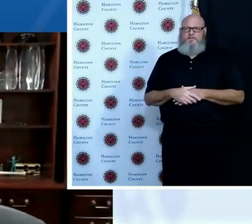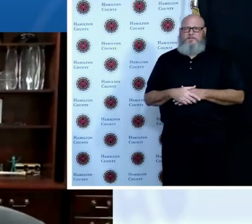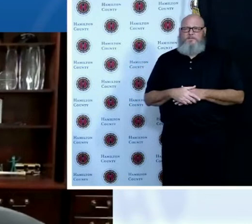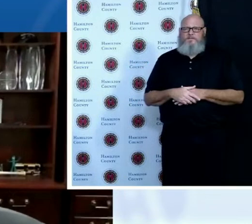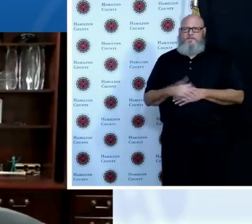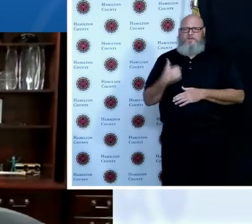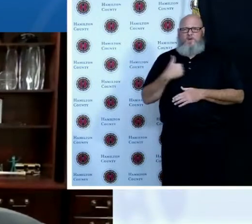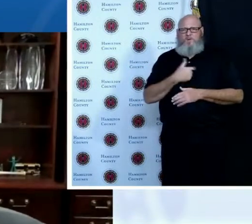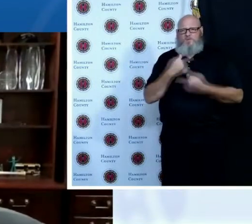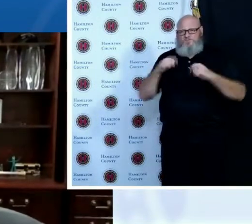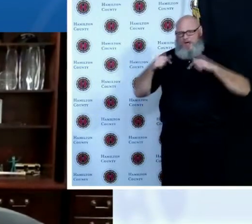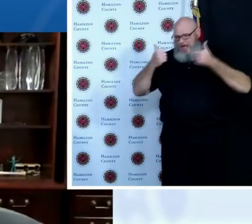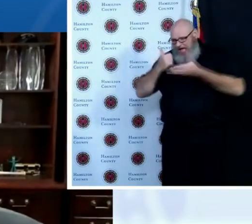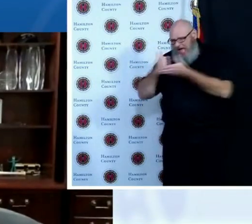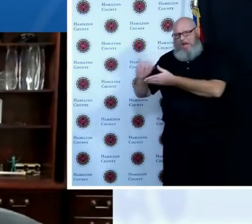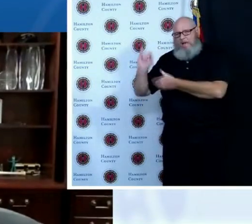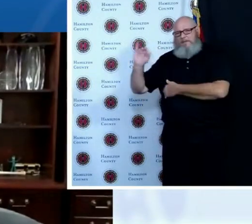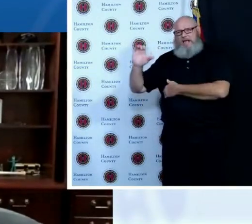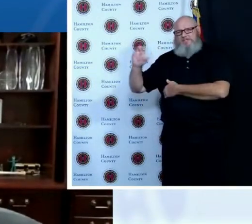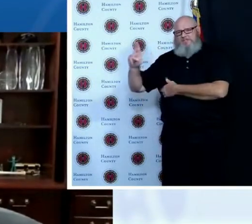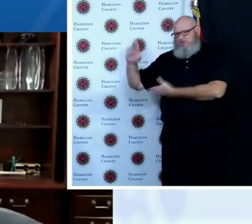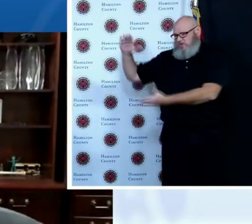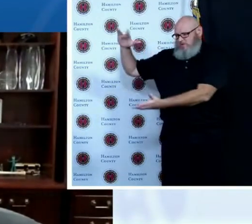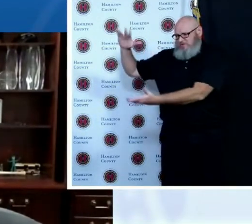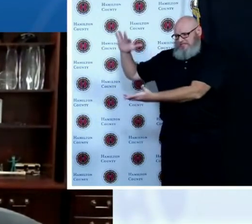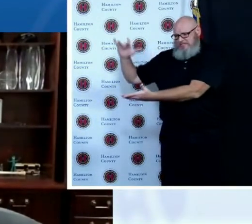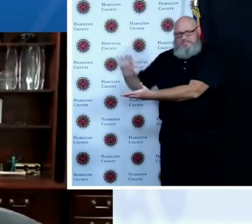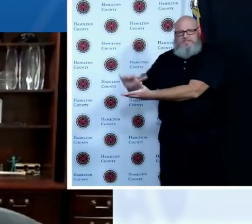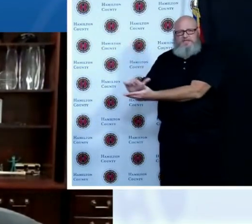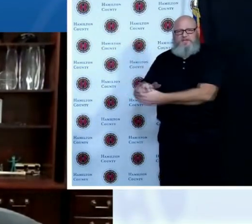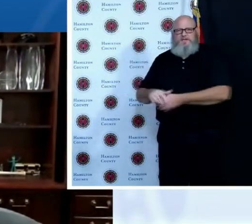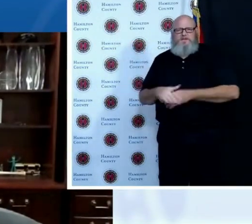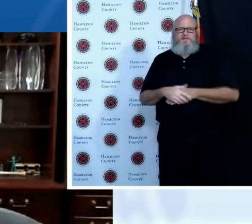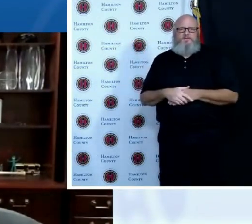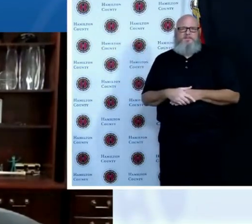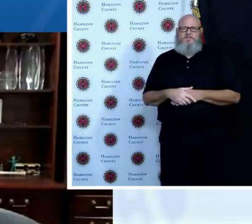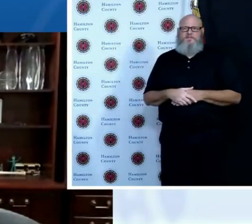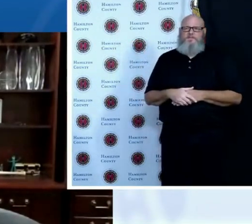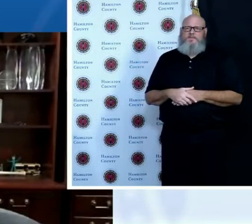I think obviously one of the real limiters for us is just the availability of our staff in terms of